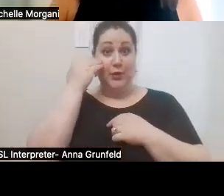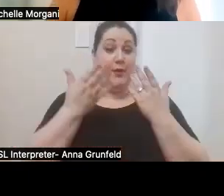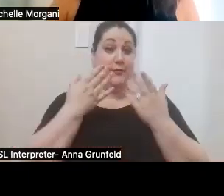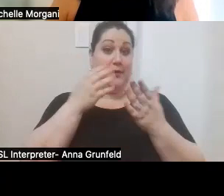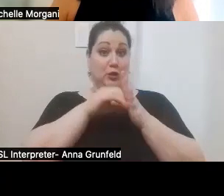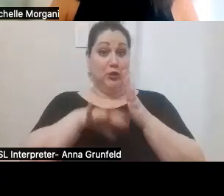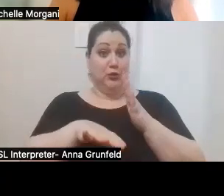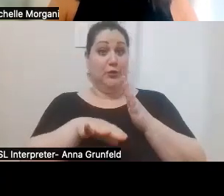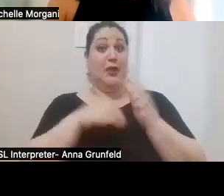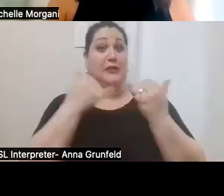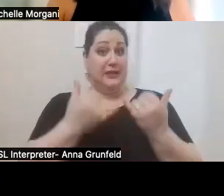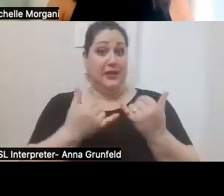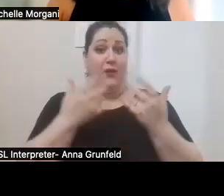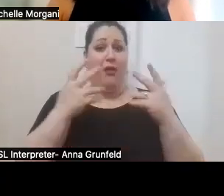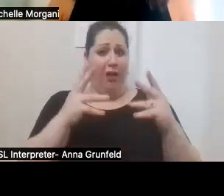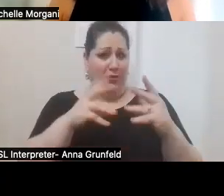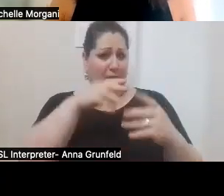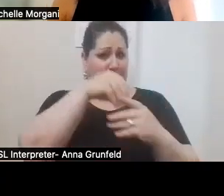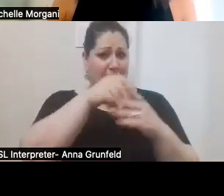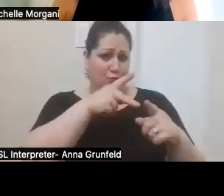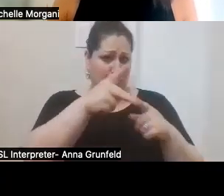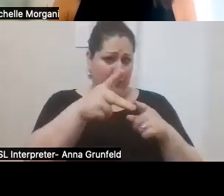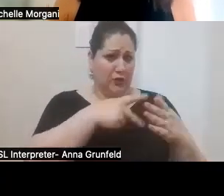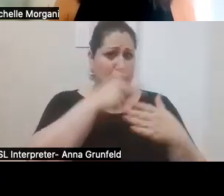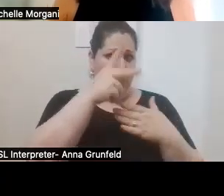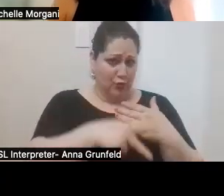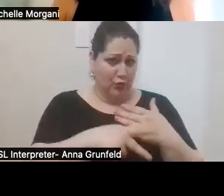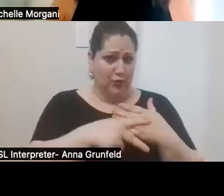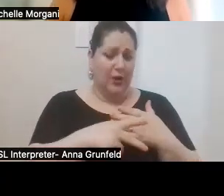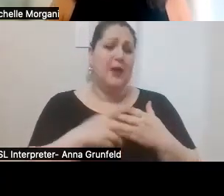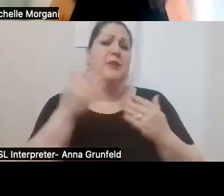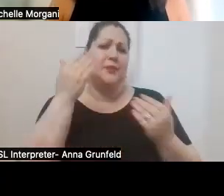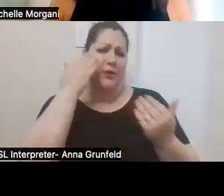the likelihood is they've already completed some postgraduate work and therefore we